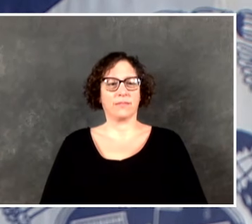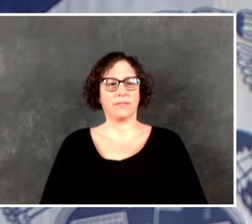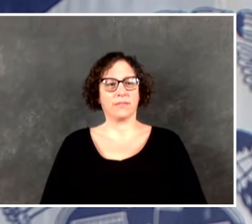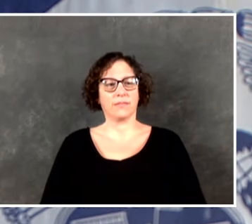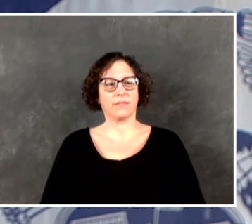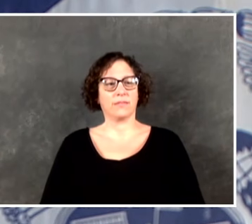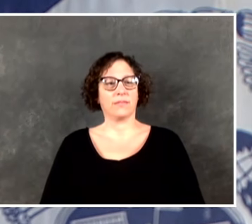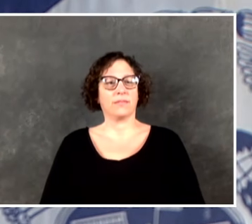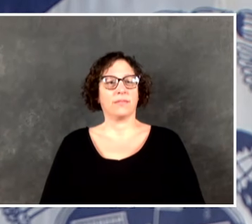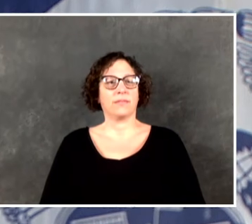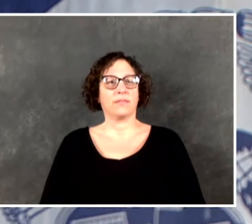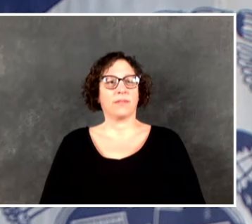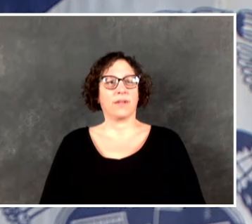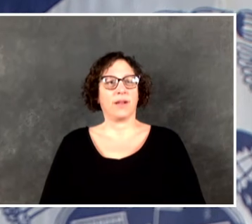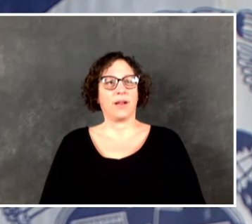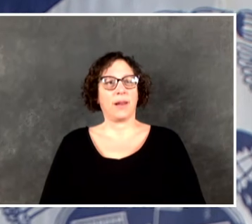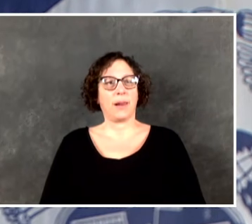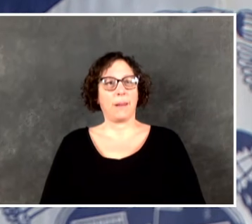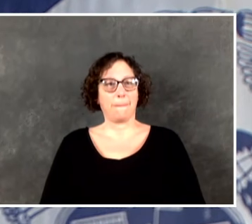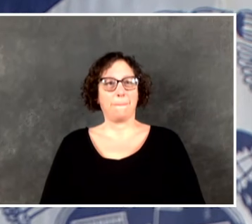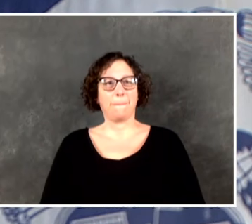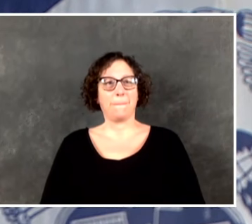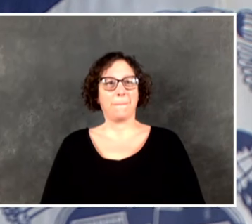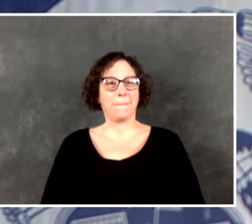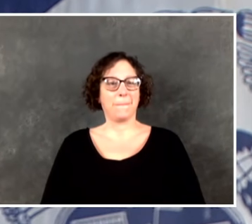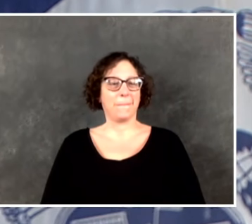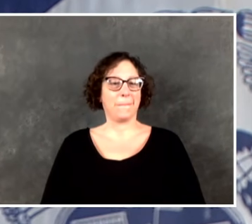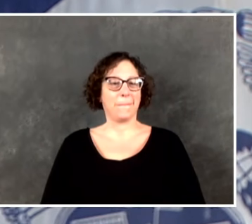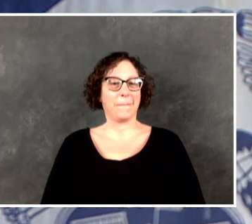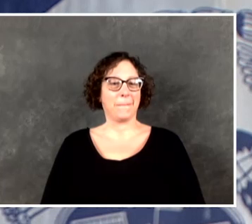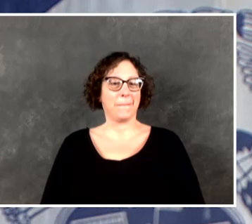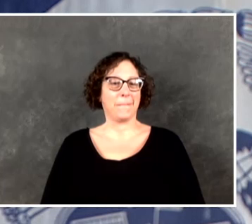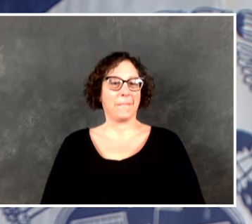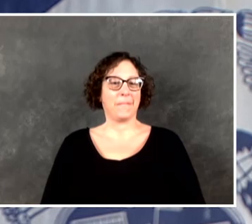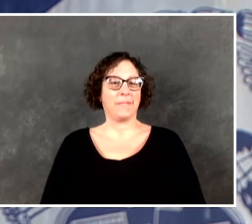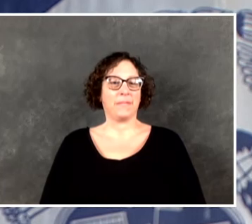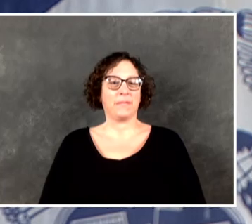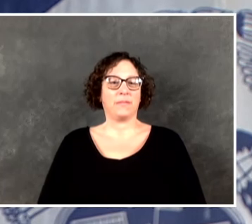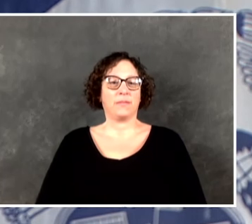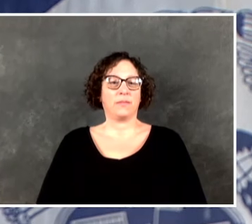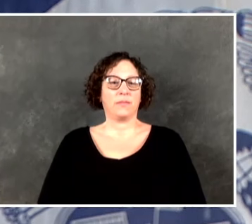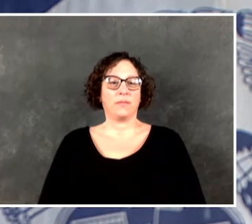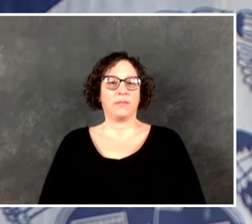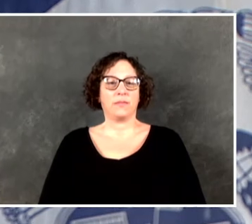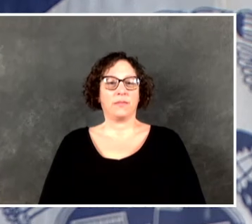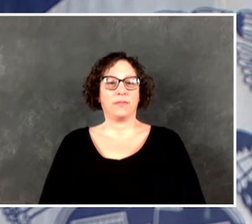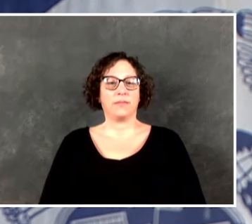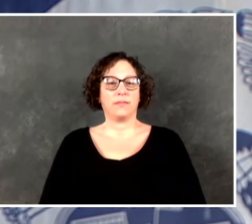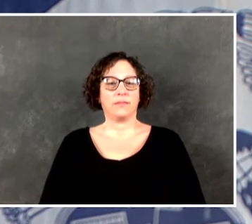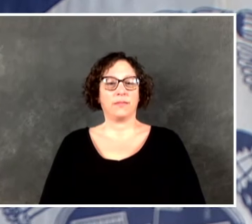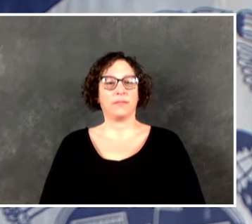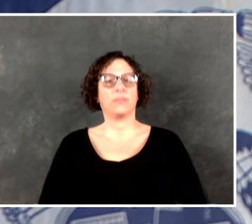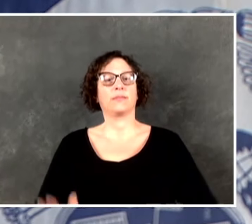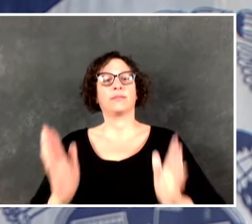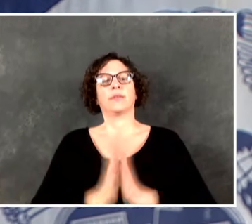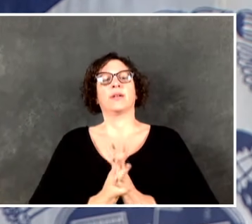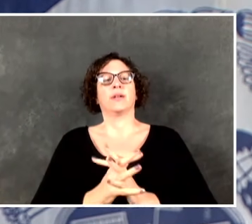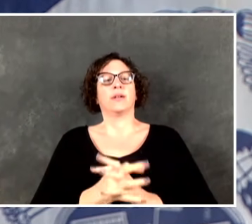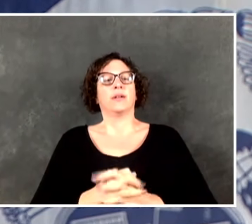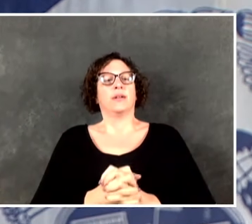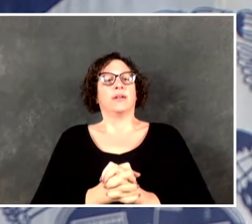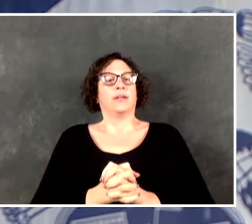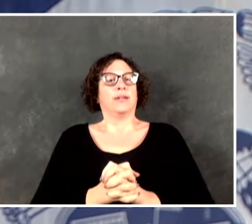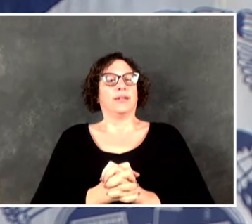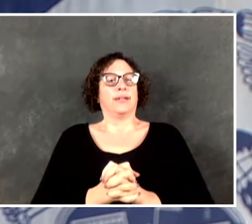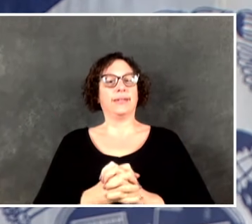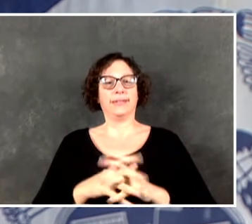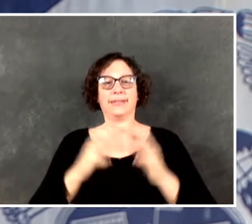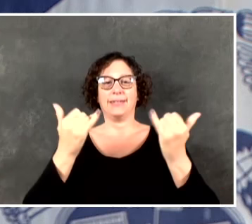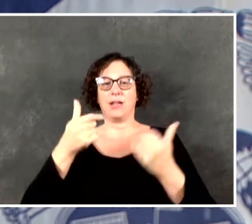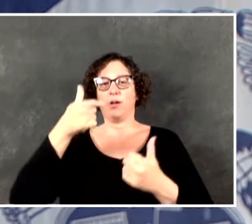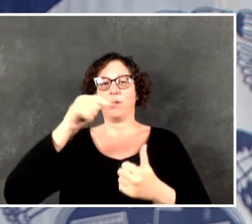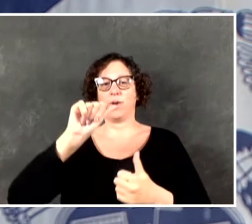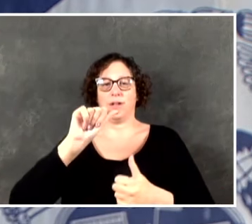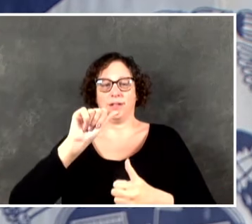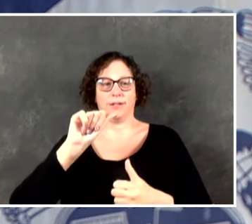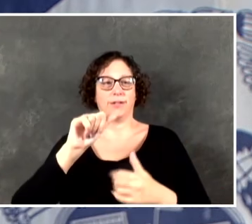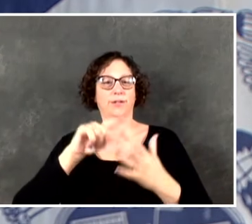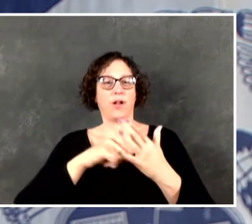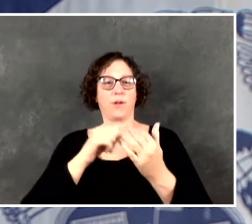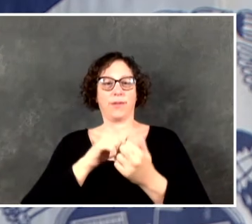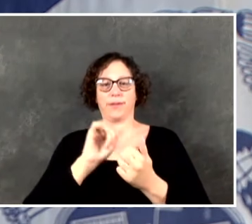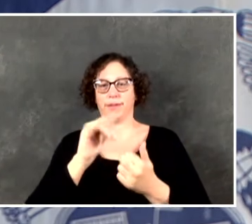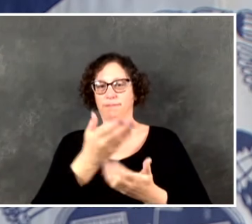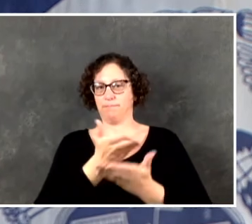A FEW WORDS IN